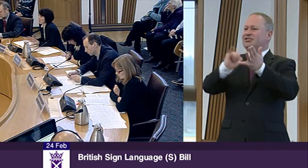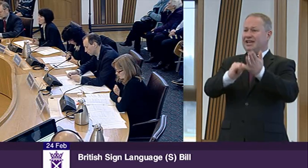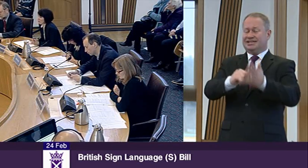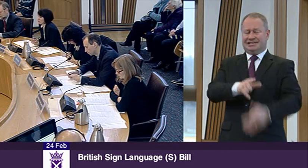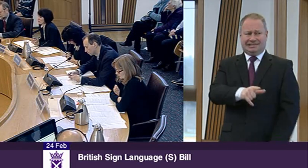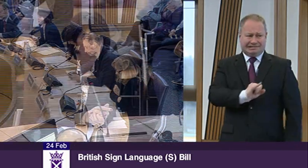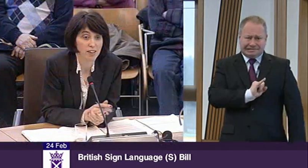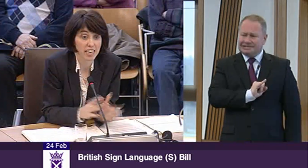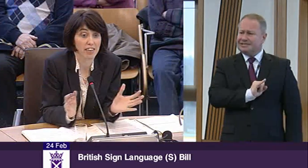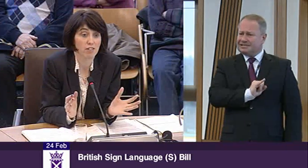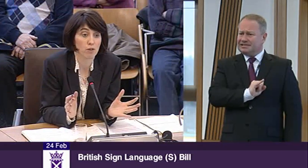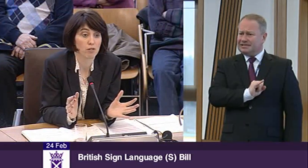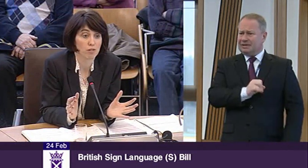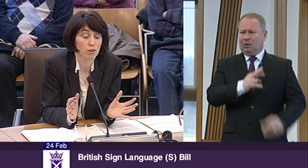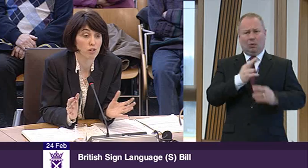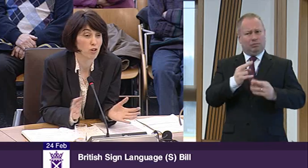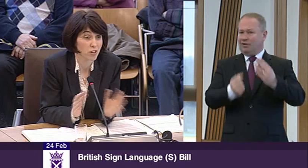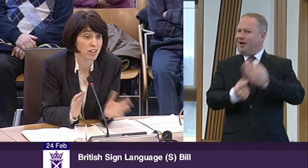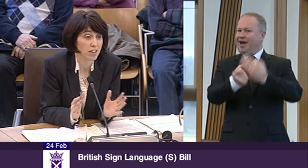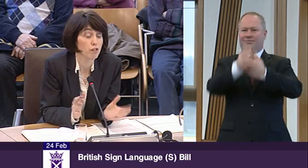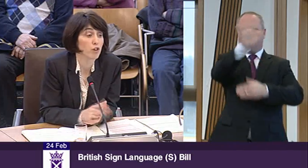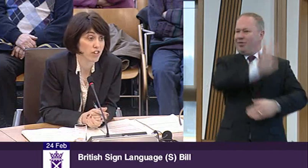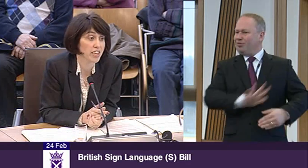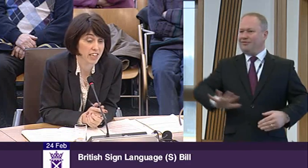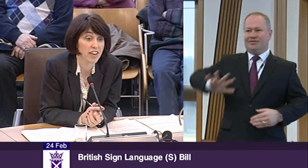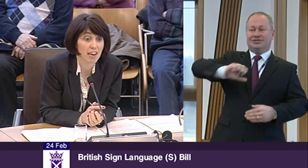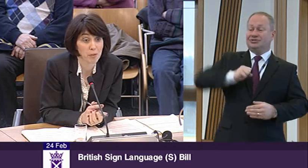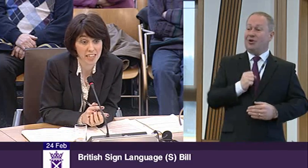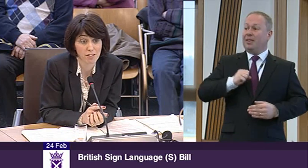cause for concern. We hope that it is not the case throughout Scotland, but there have